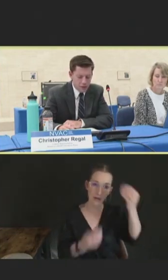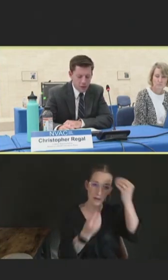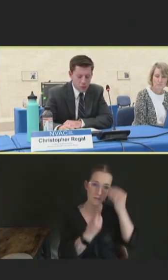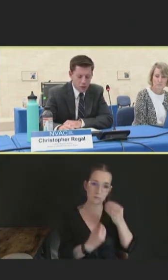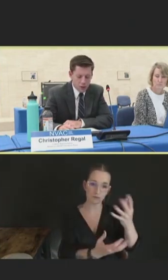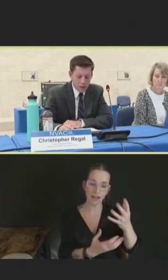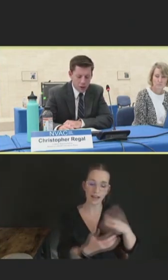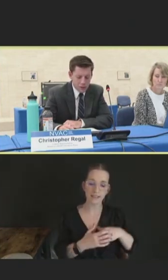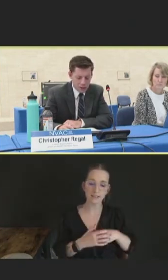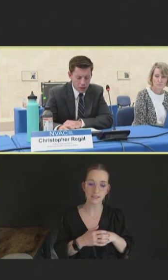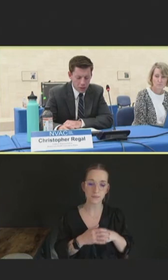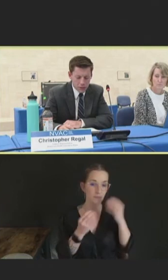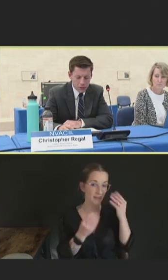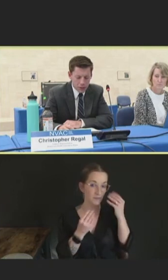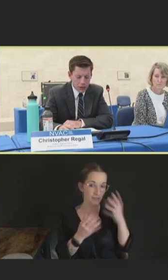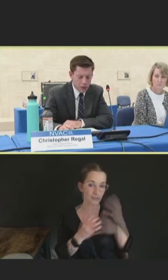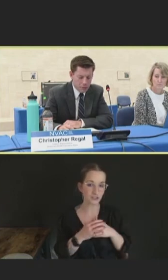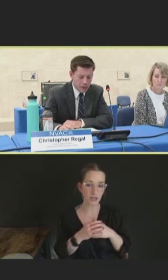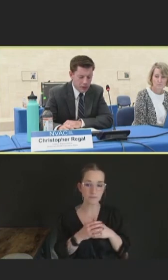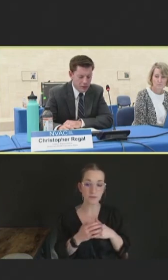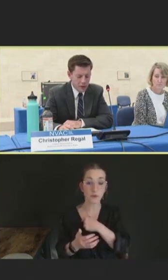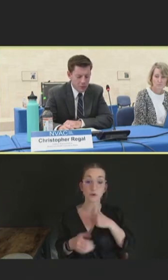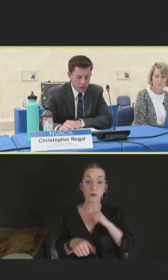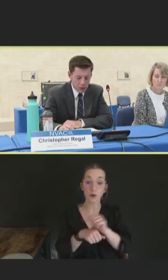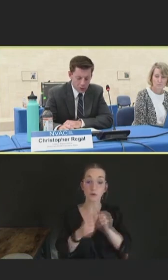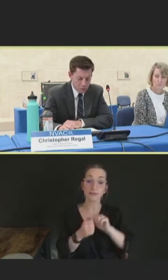are also working with other stakeholders including providers and community groups